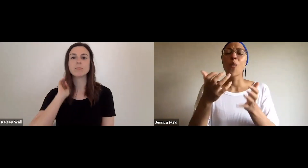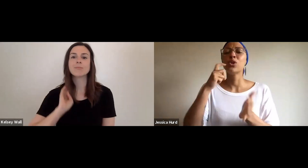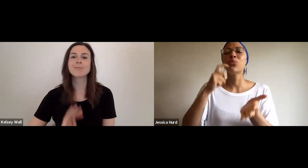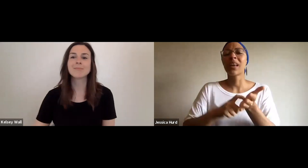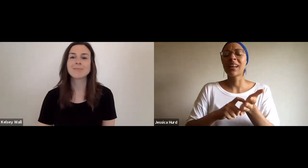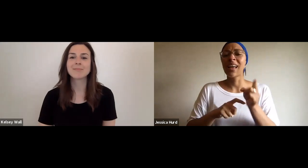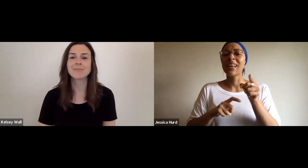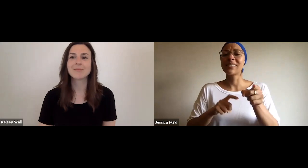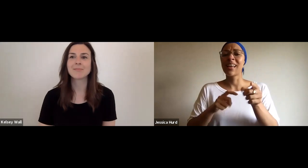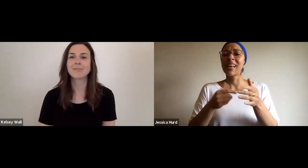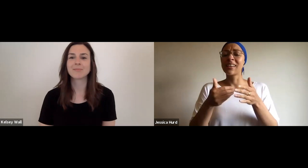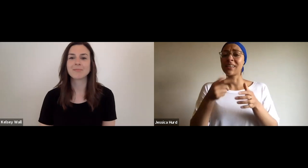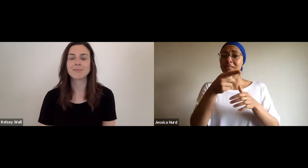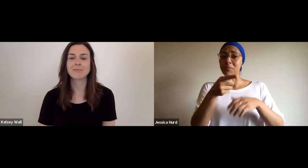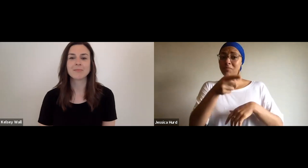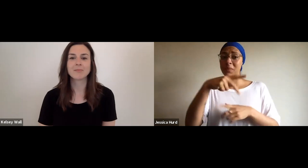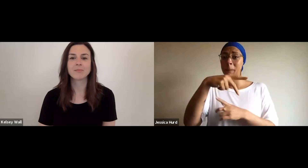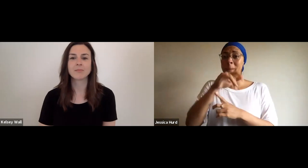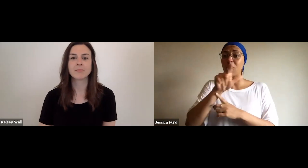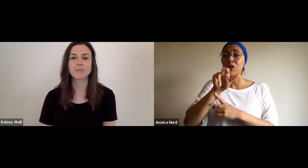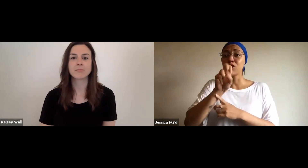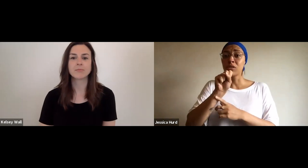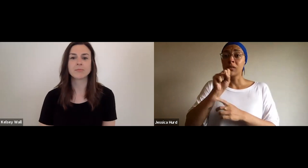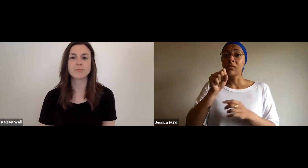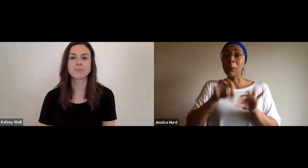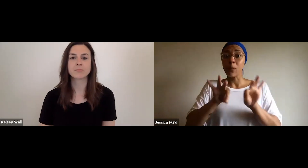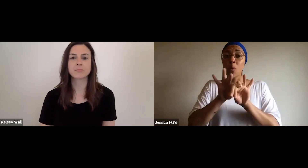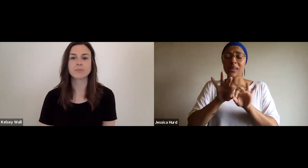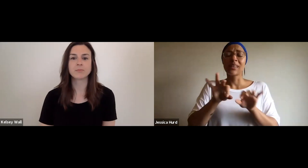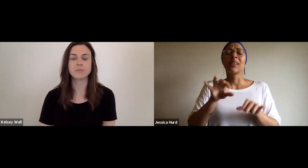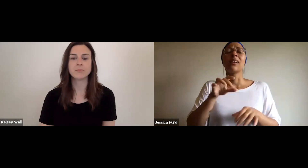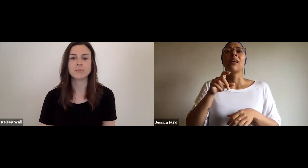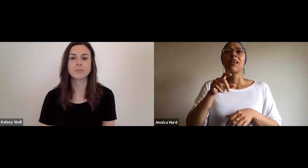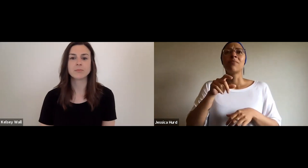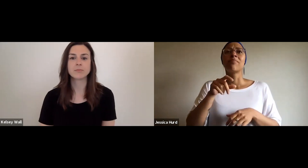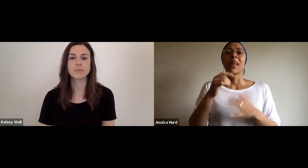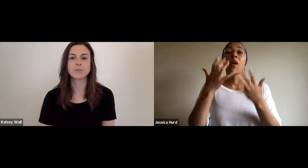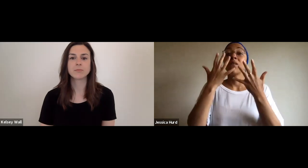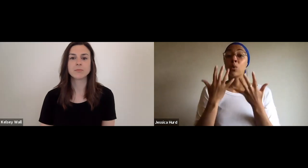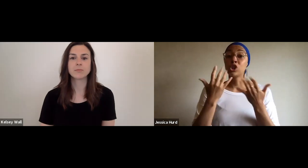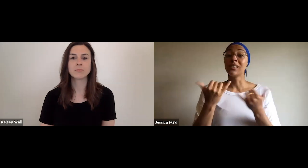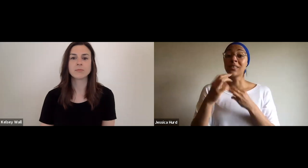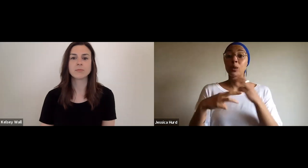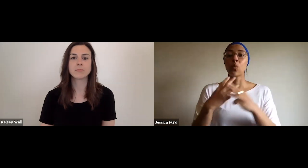and one thing that just popped into my head, one thing that I've noticed with these pillars that's important...